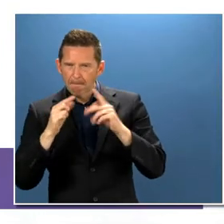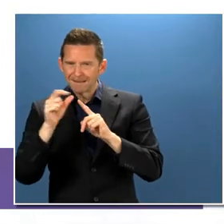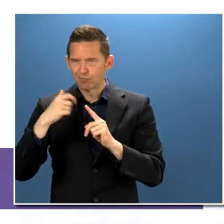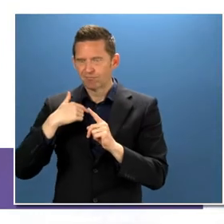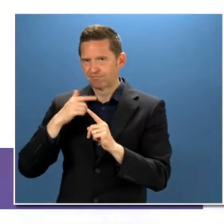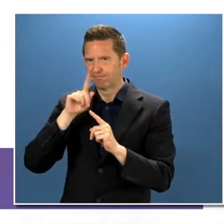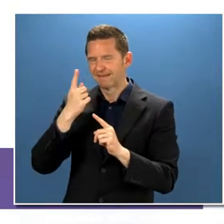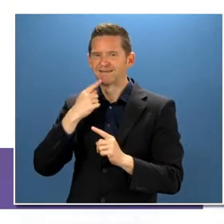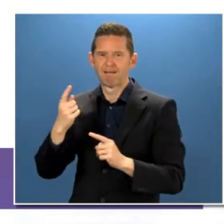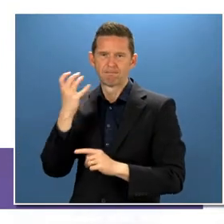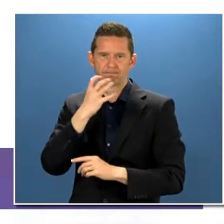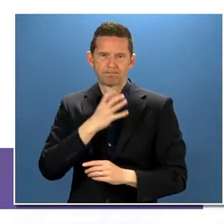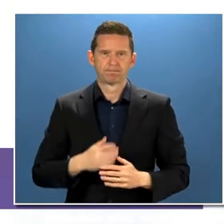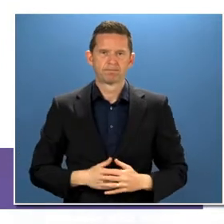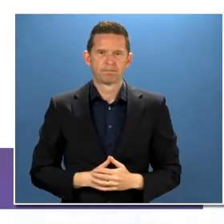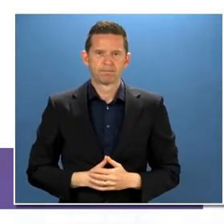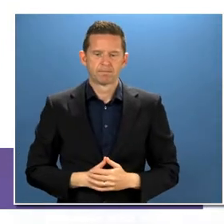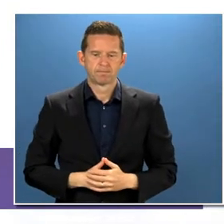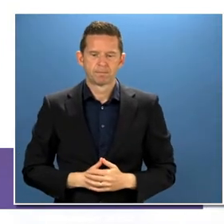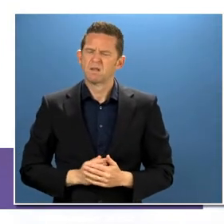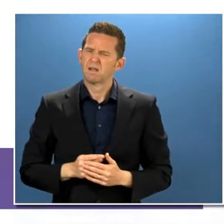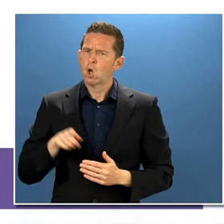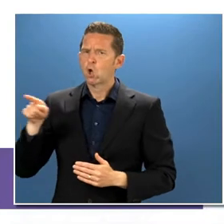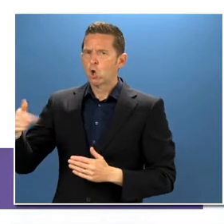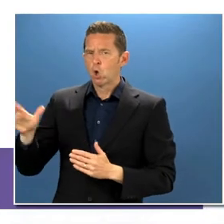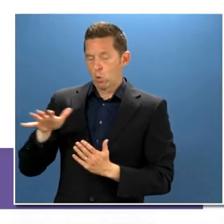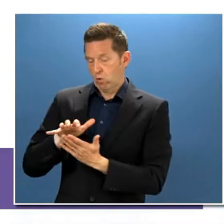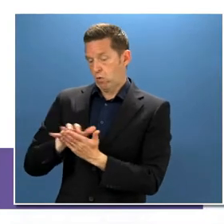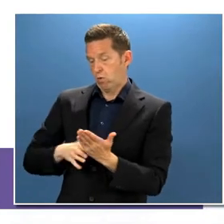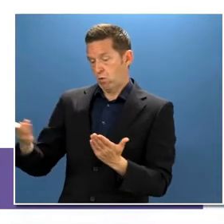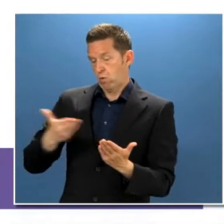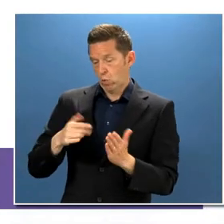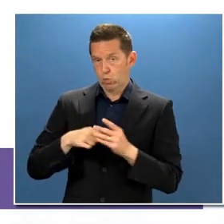You have included in the submission to this Royal Commission on the employment